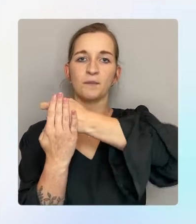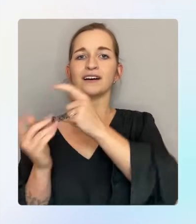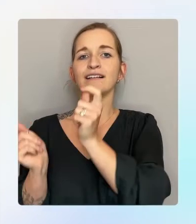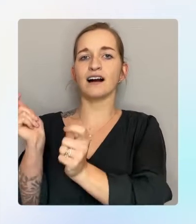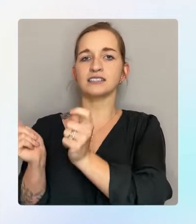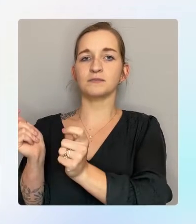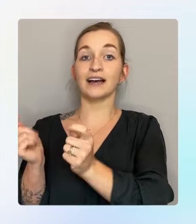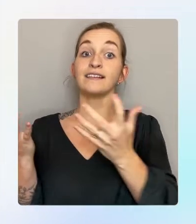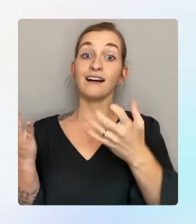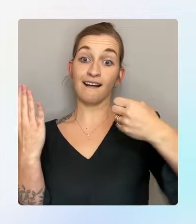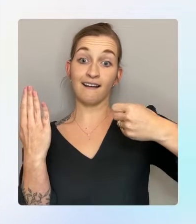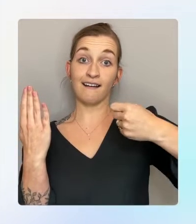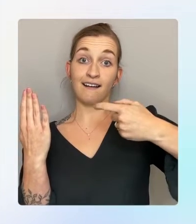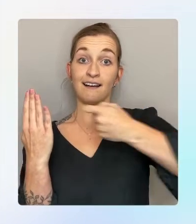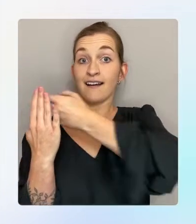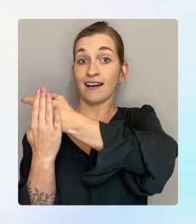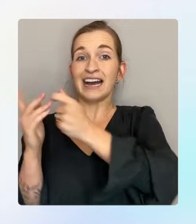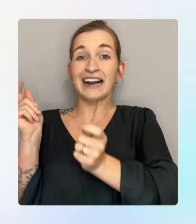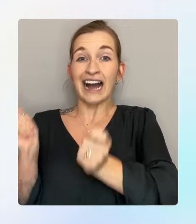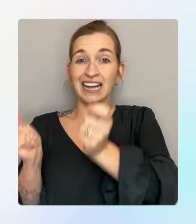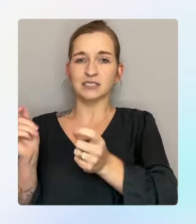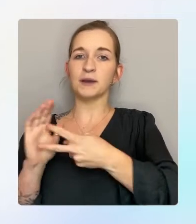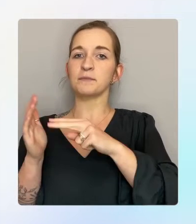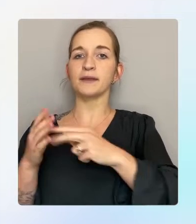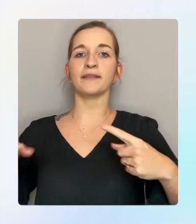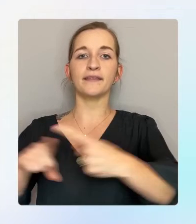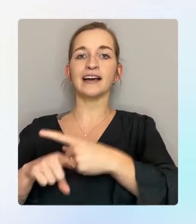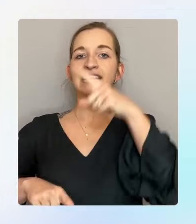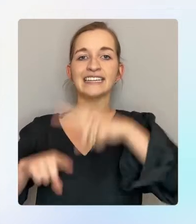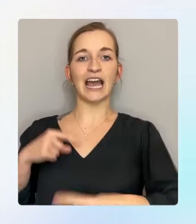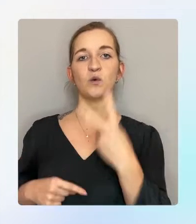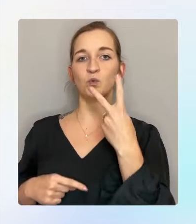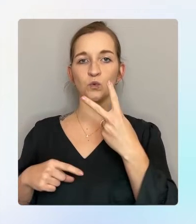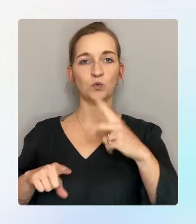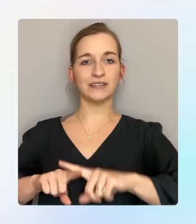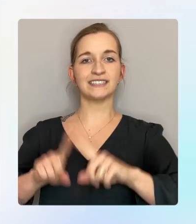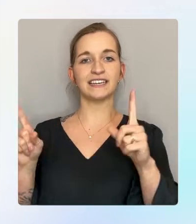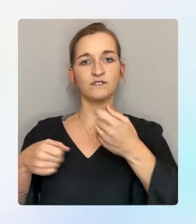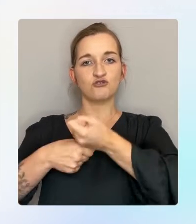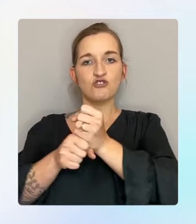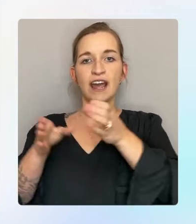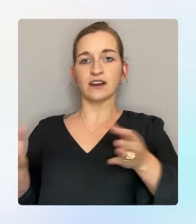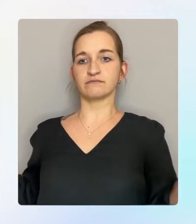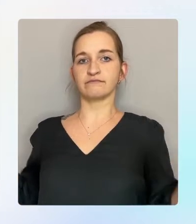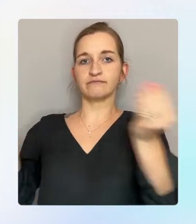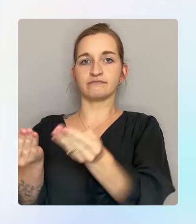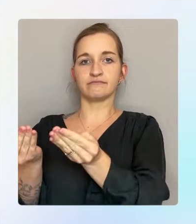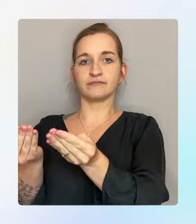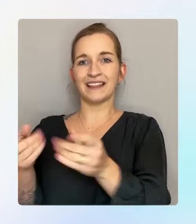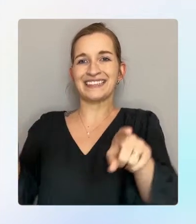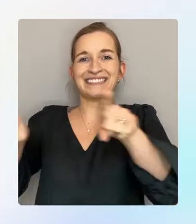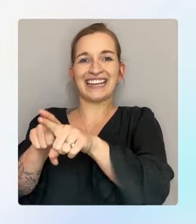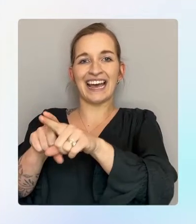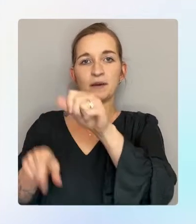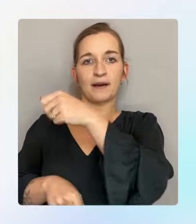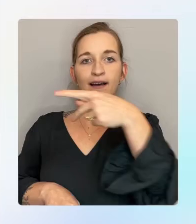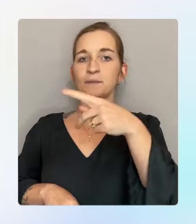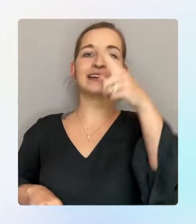so that blocks cannot coexist between different creators in the same application since are no standards in how they can interact.